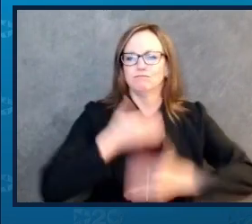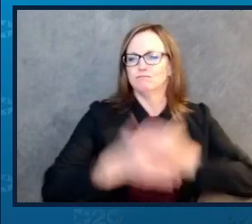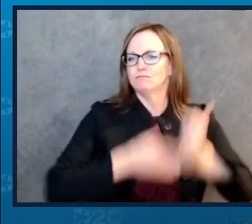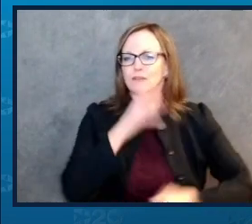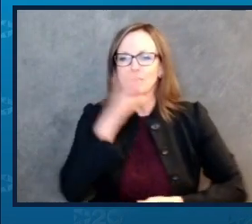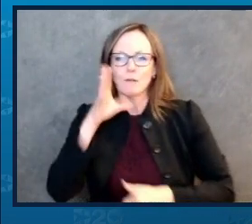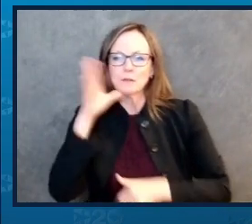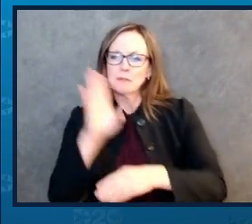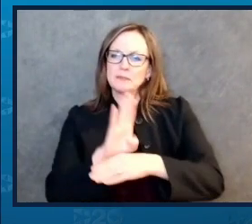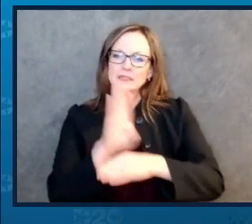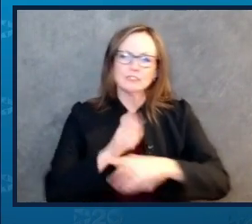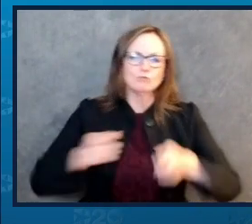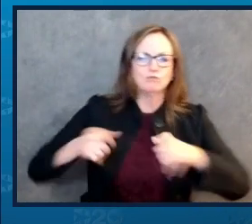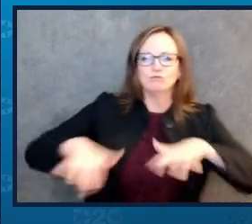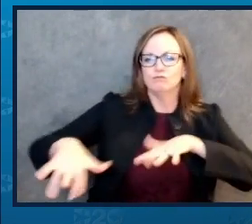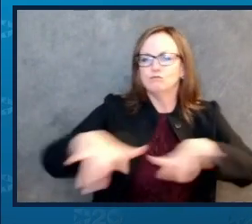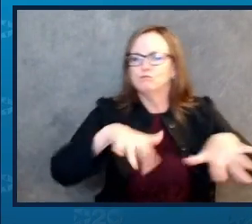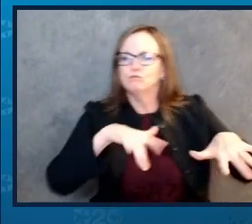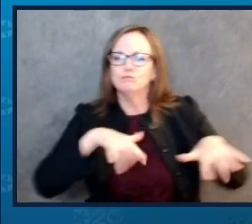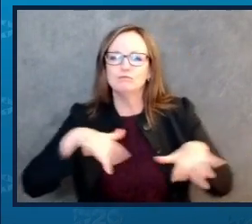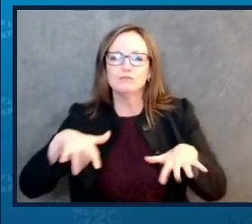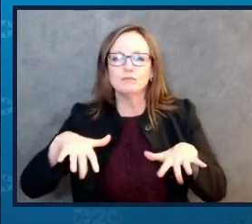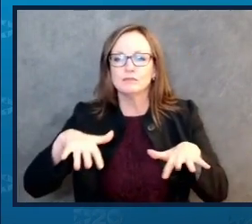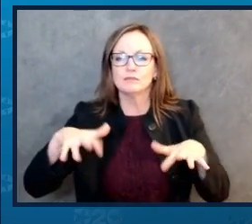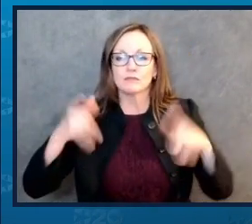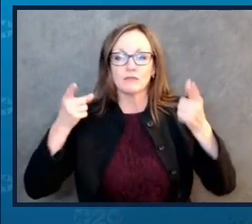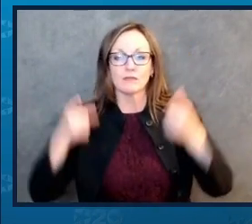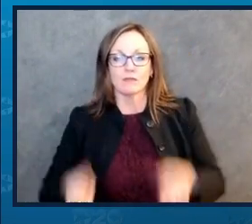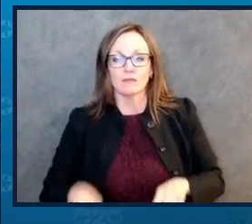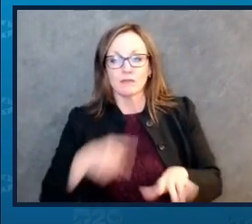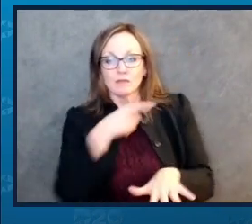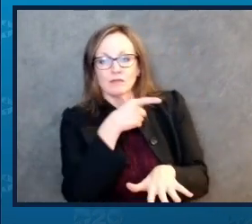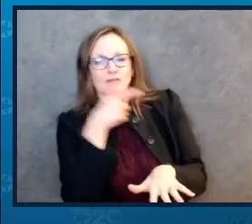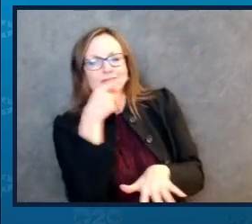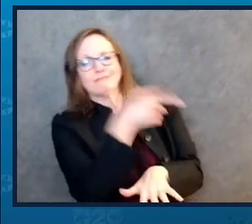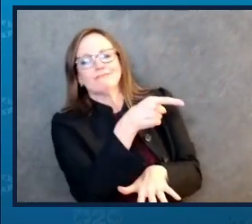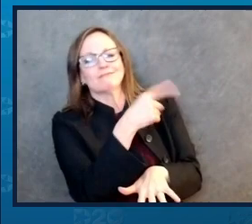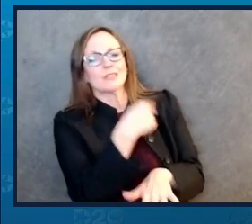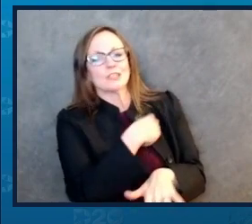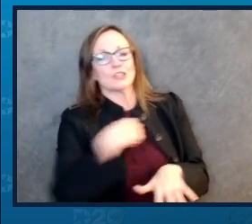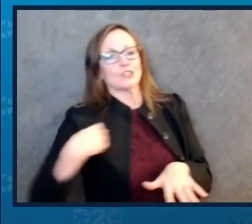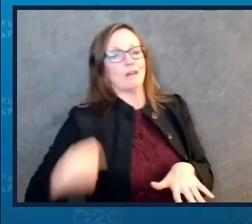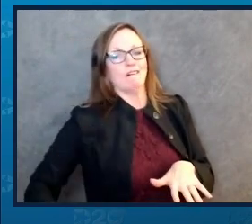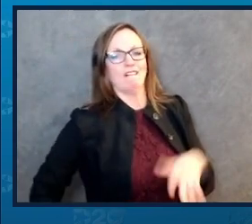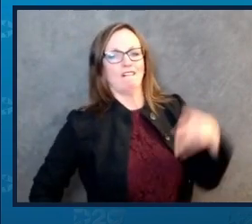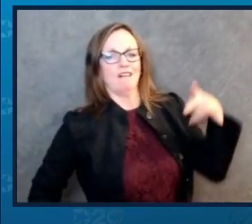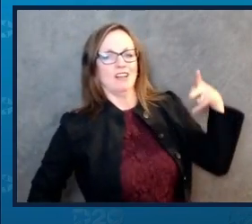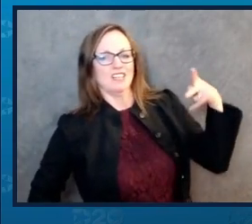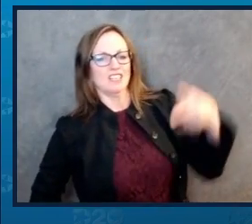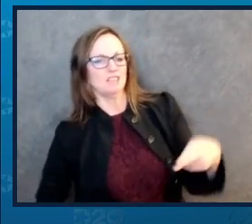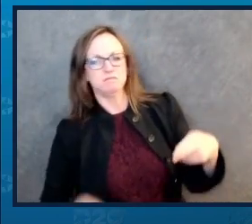NOT HAVE TO BUY UNLESS THE PRICES TO THEIR ADVANTAGE. WHAT KIND OF TRADE DEAL THAT IS